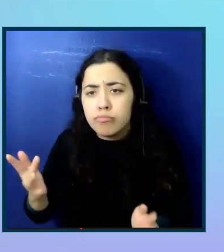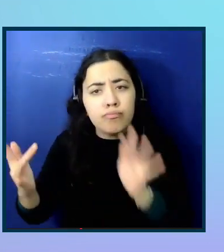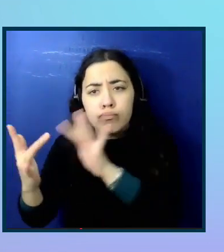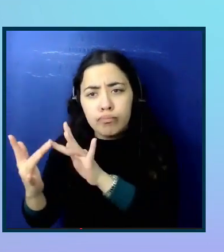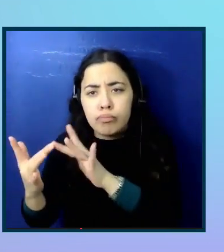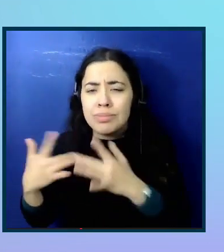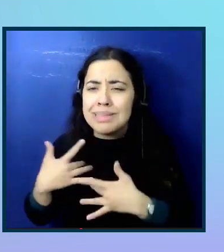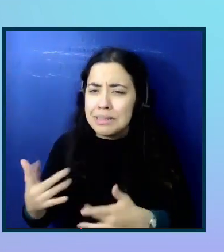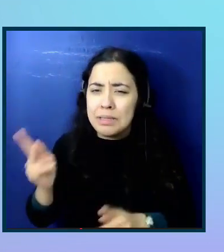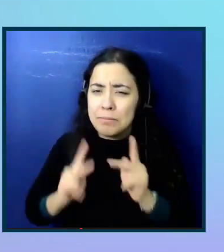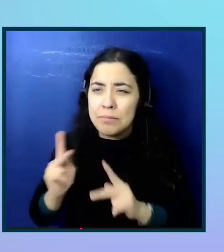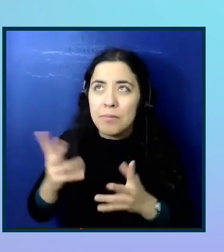they wanna do good job, so.